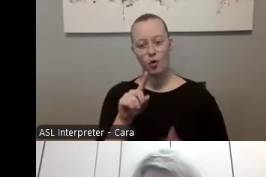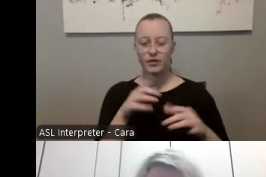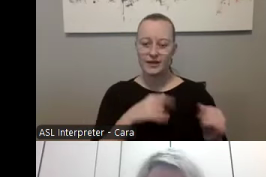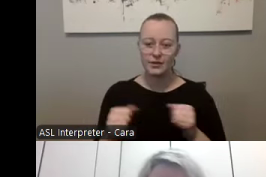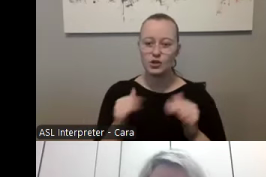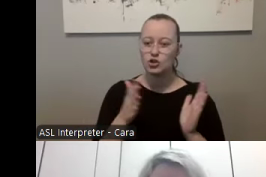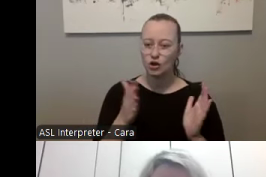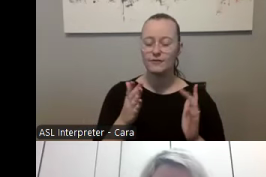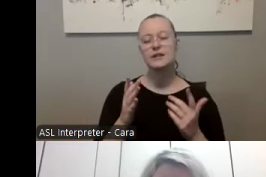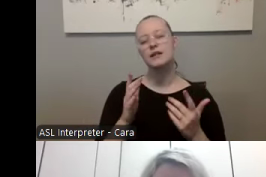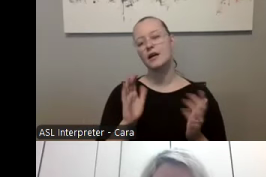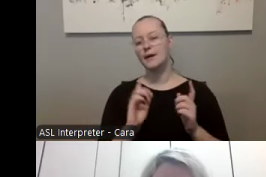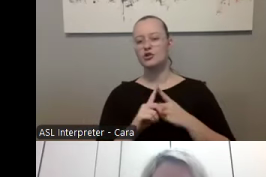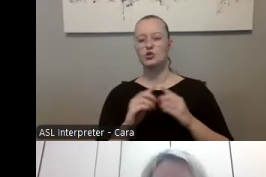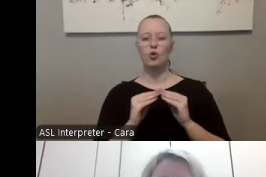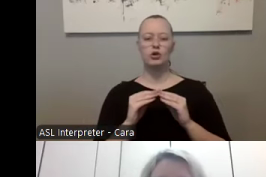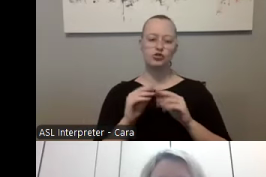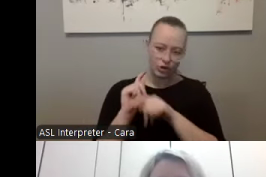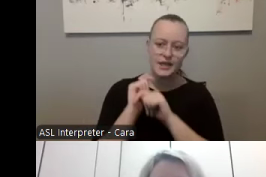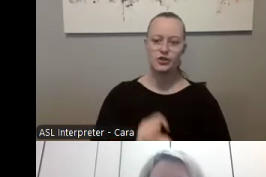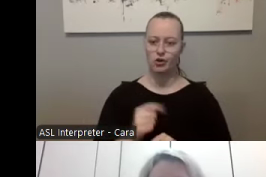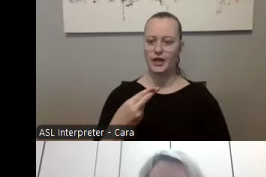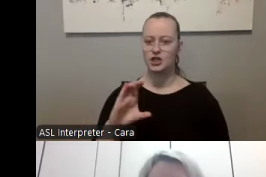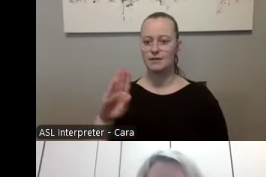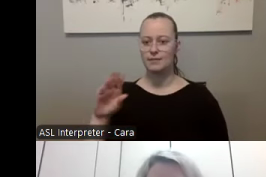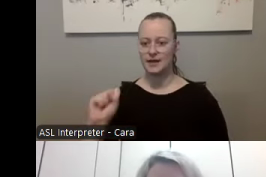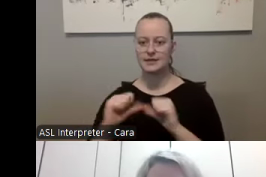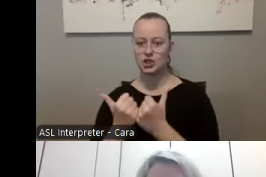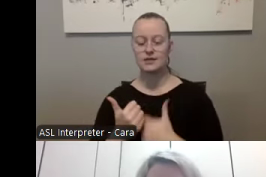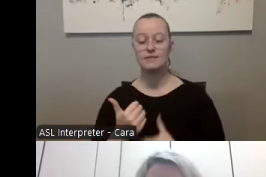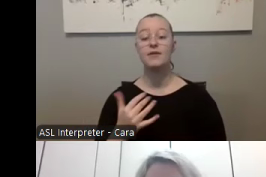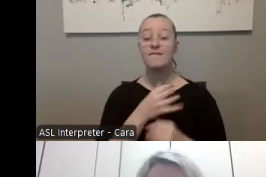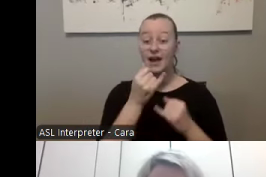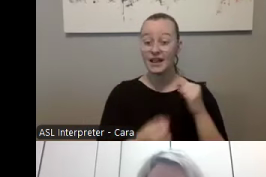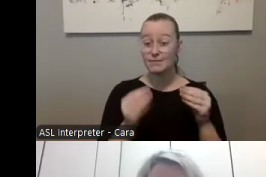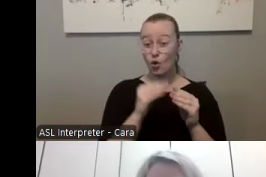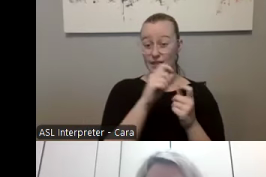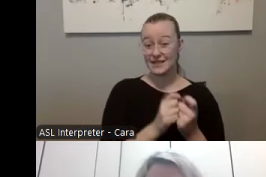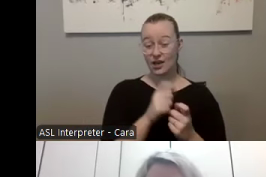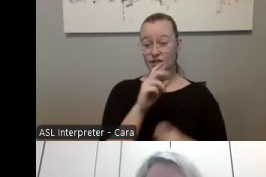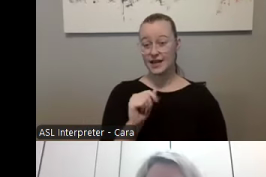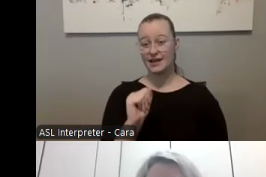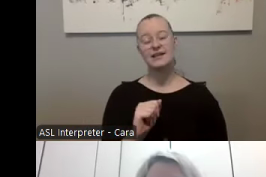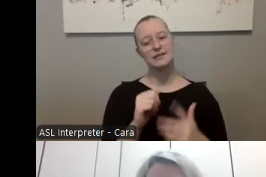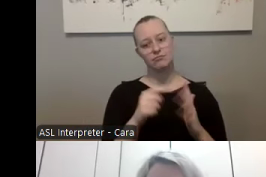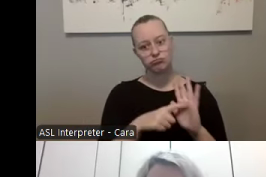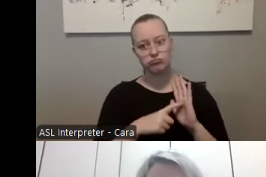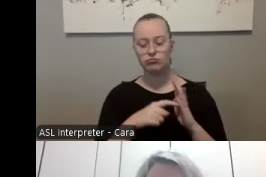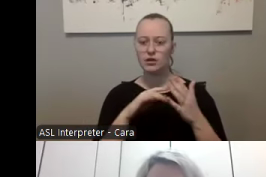traditional HCBS agencies. And finally, more detailed data is necessary in order to study how technological